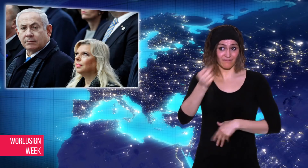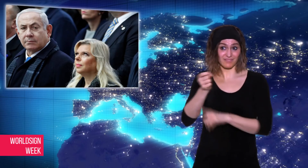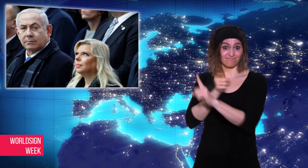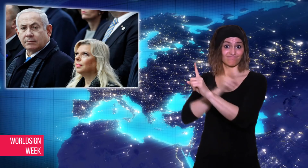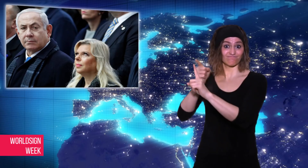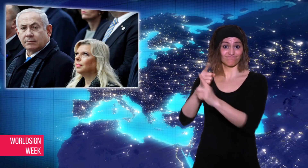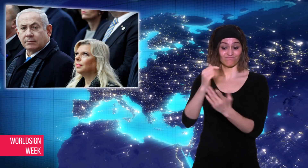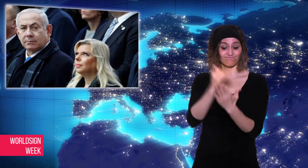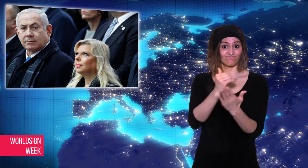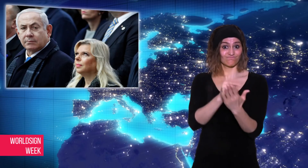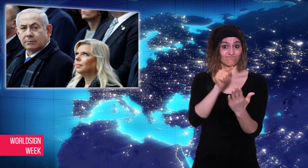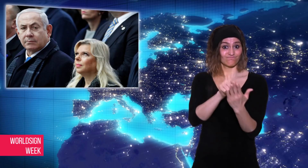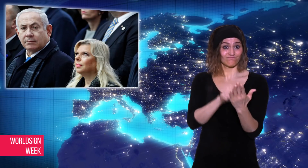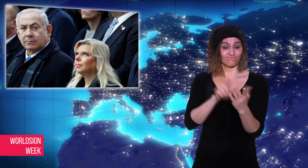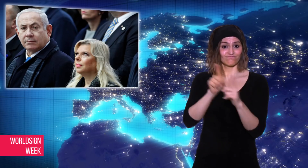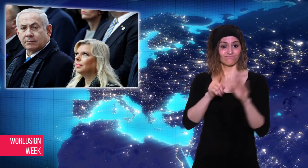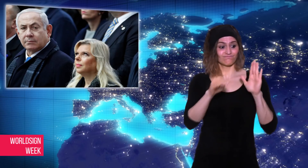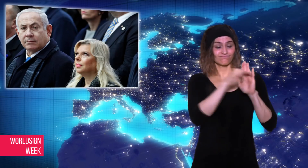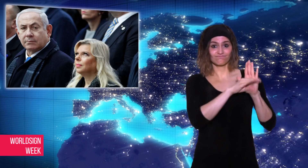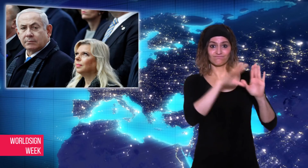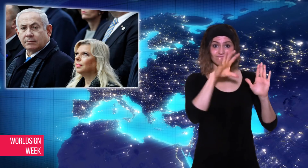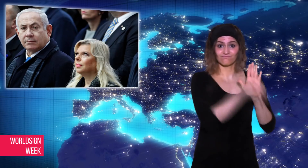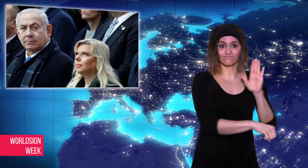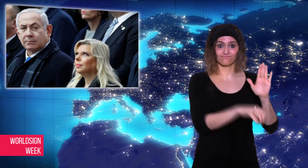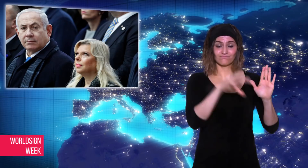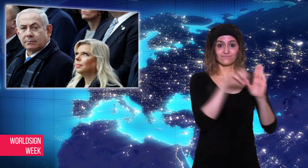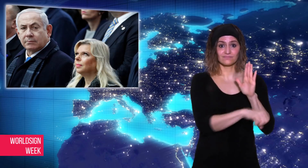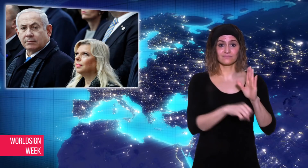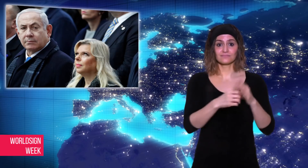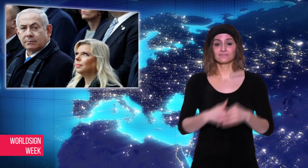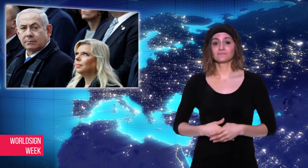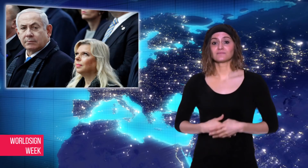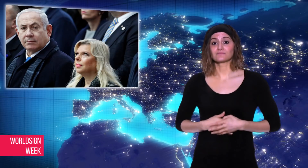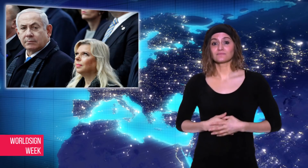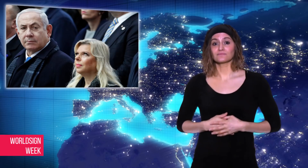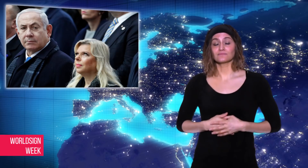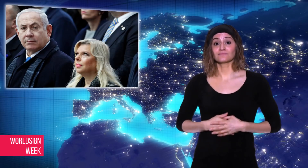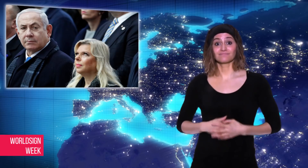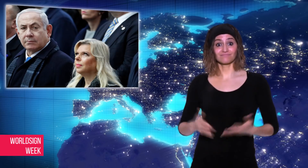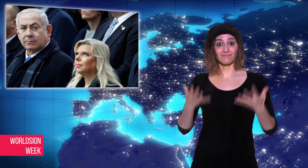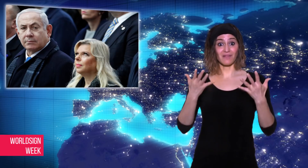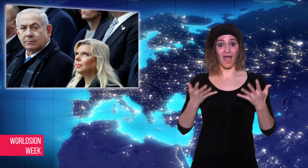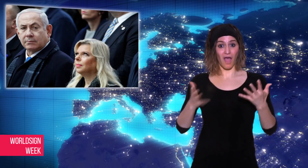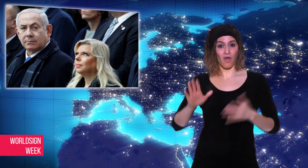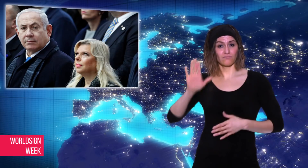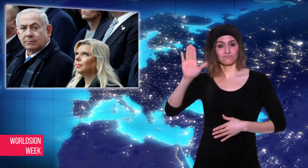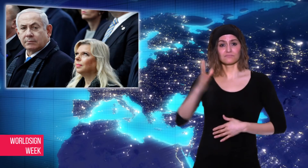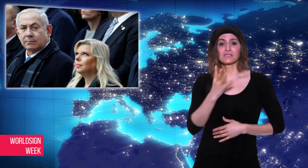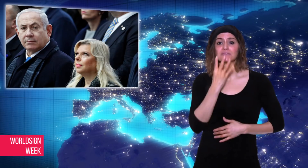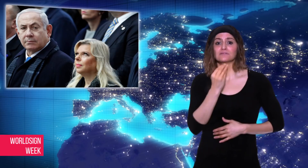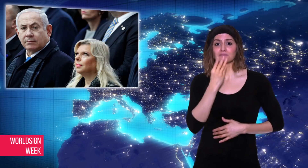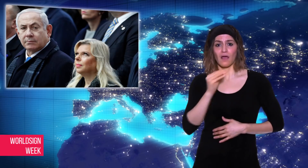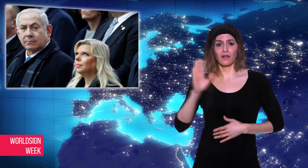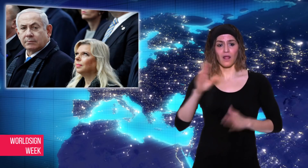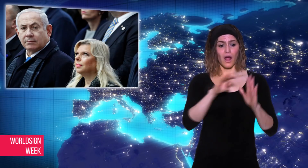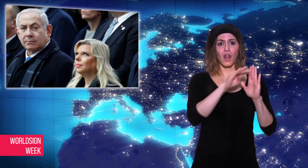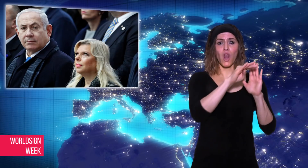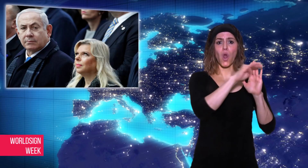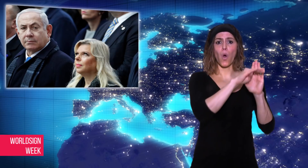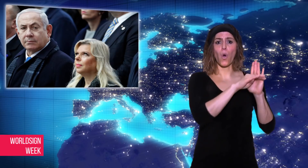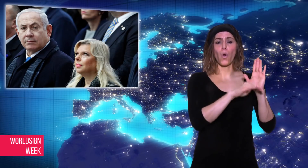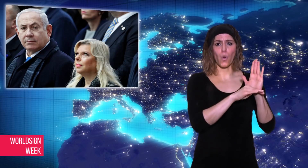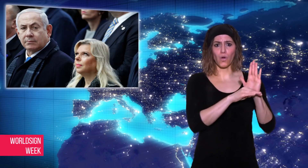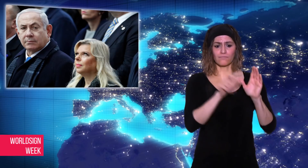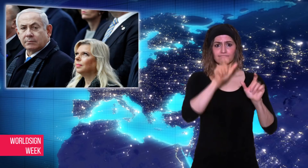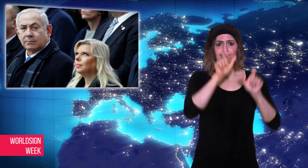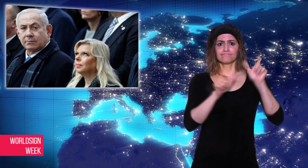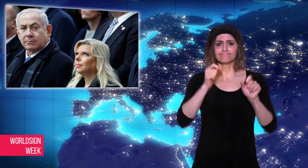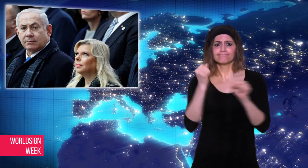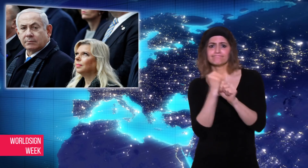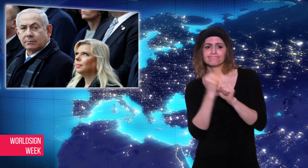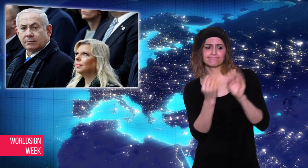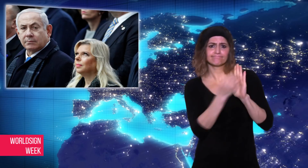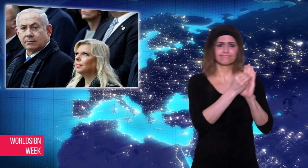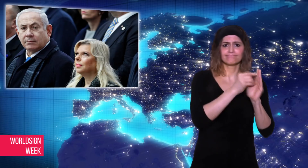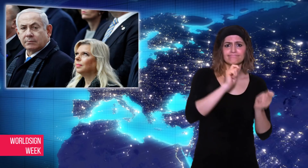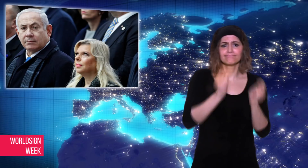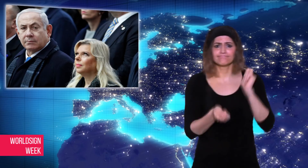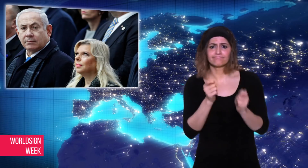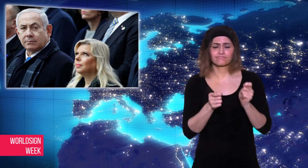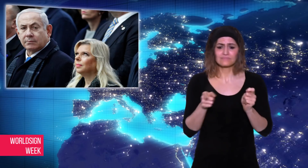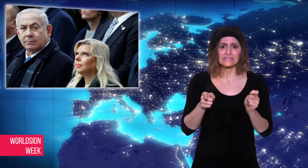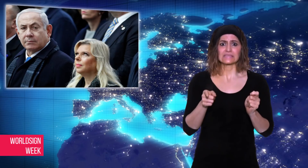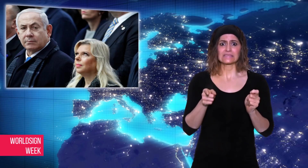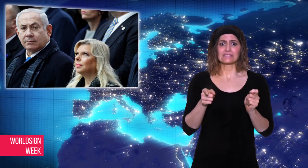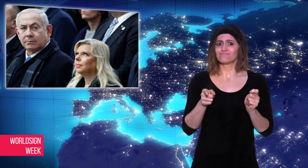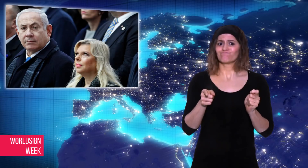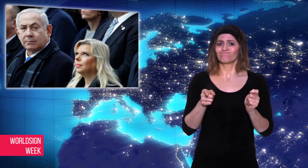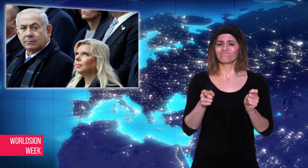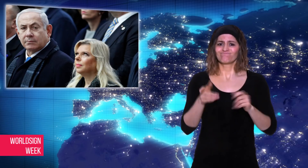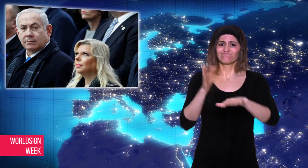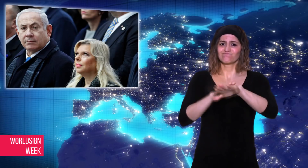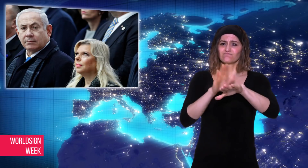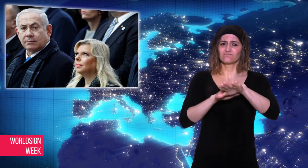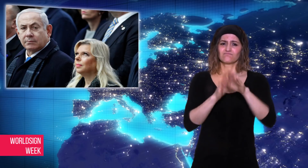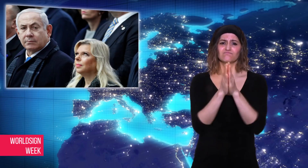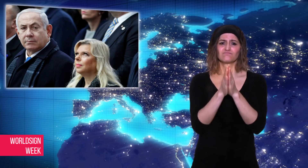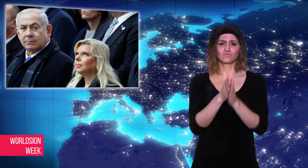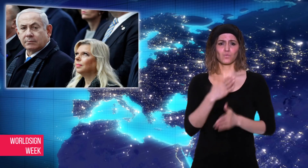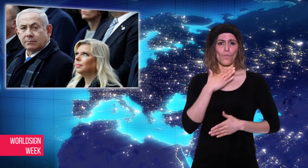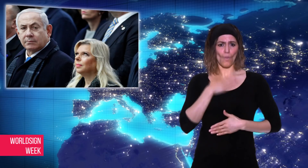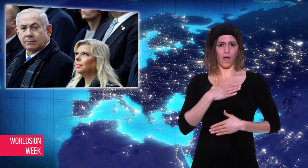Opposition lawmakers are calling for an early election, and